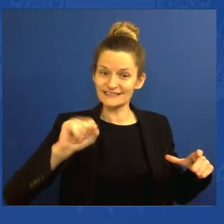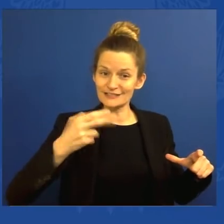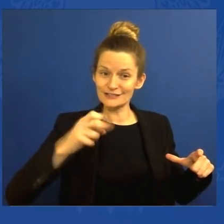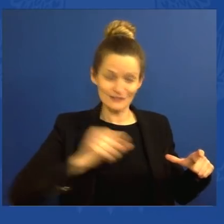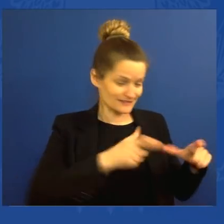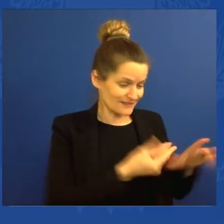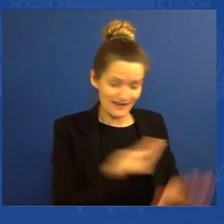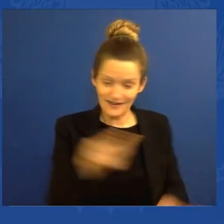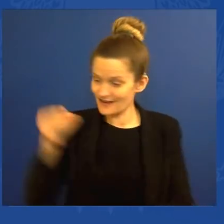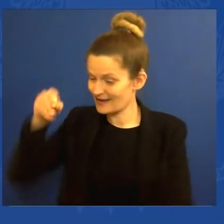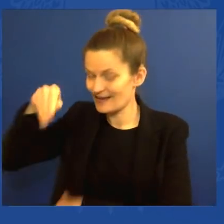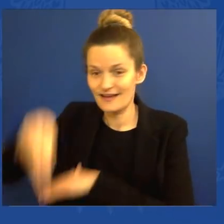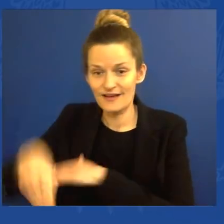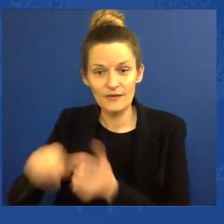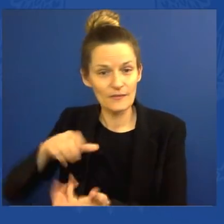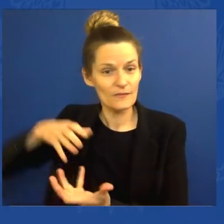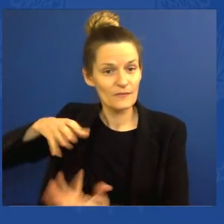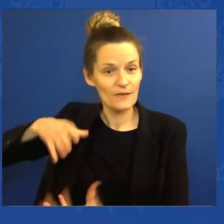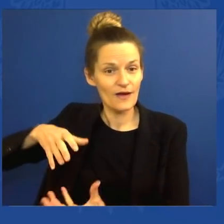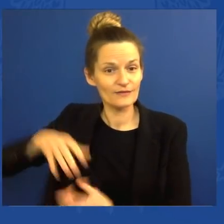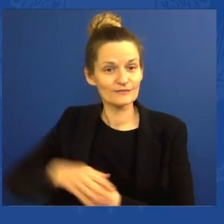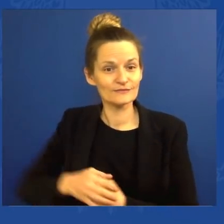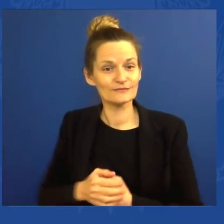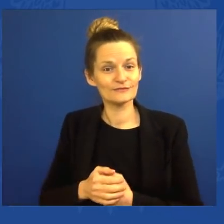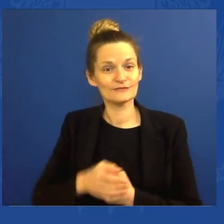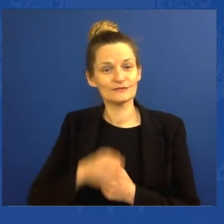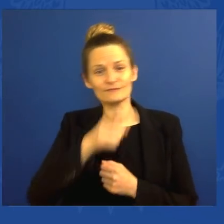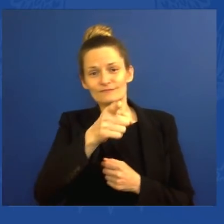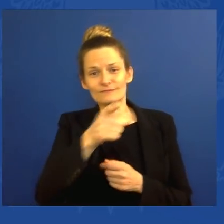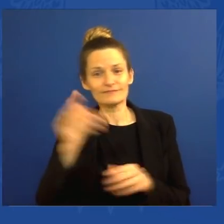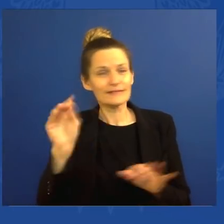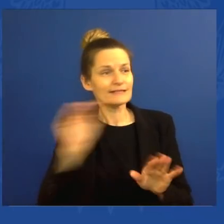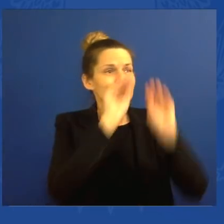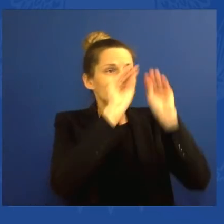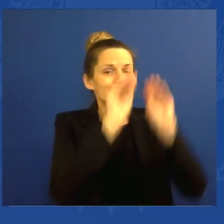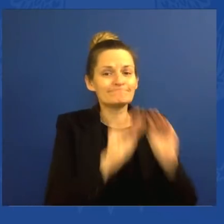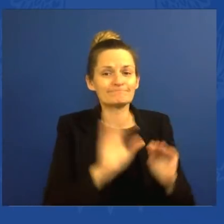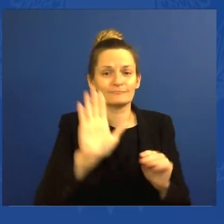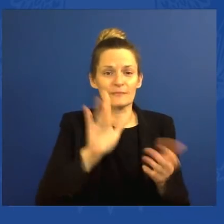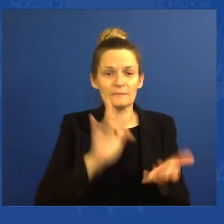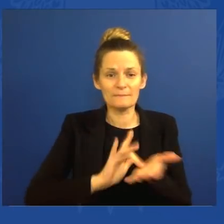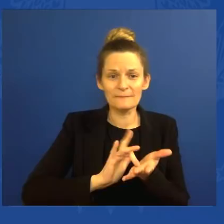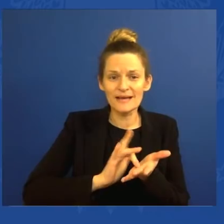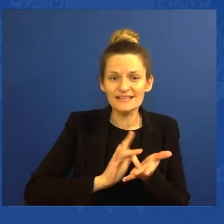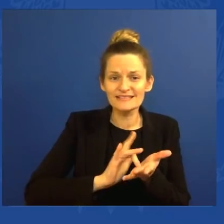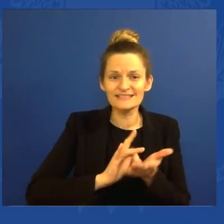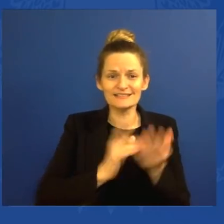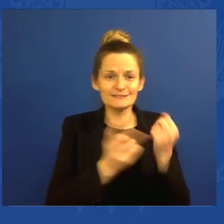So, semiconductors are absolutely essential for us. And certainly, if we had all the semiconductors,